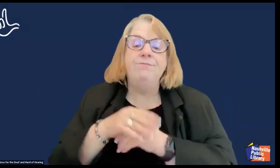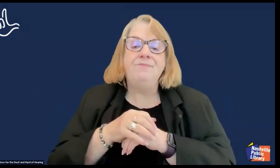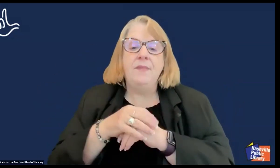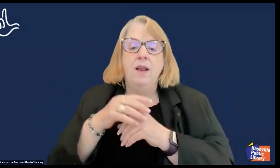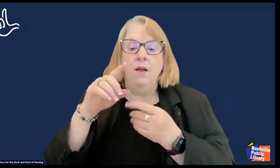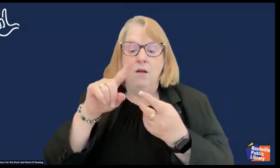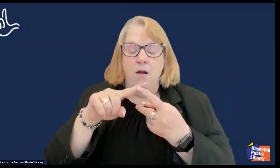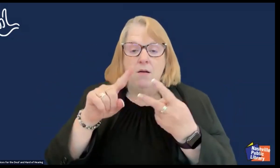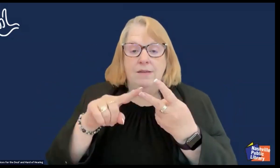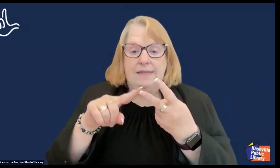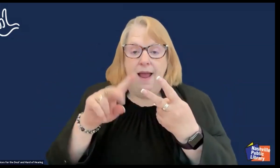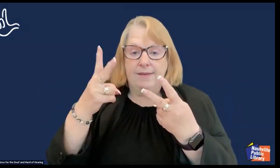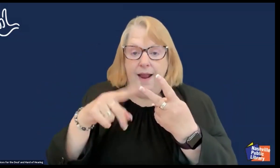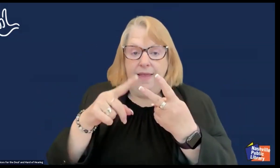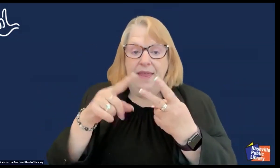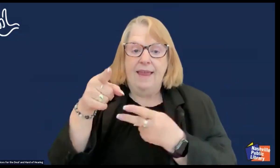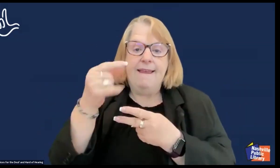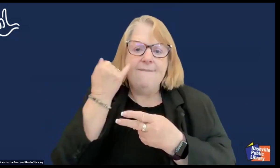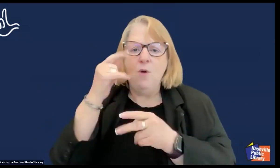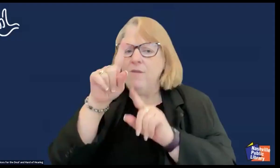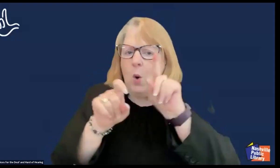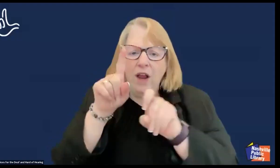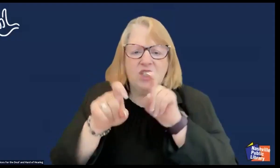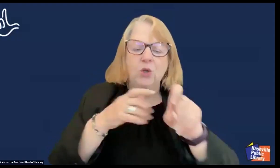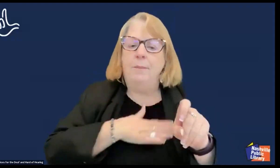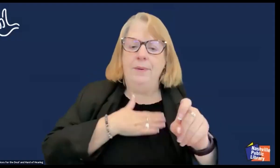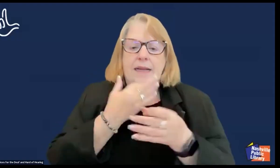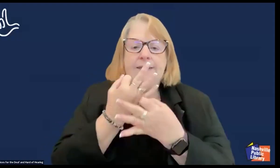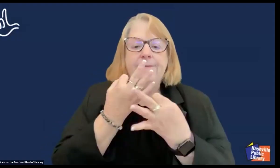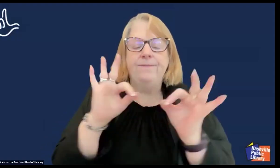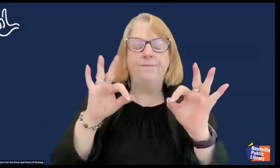(interpreter clears throat) start her presentation and be the main person on camera.